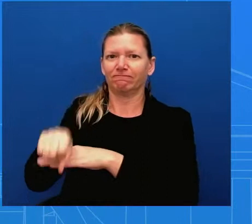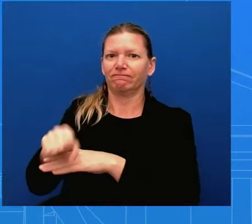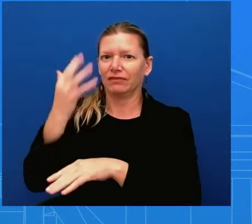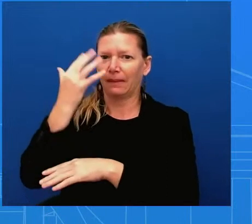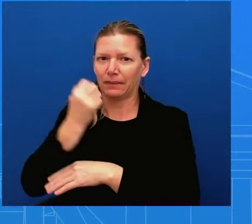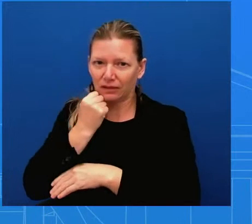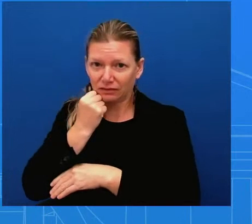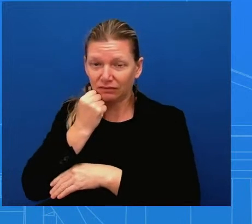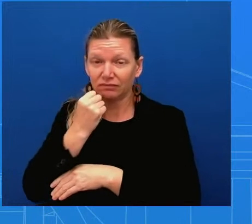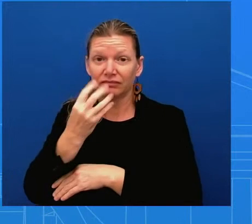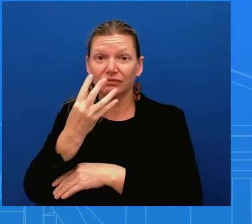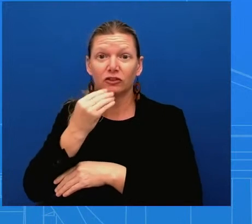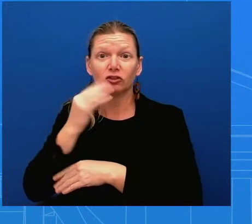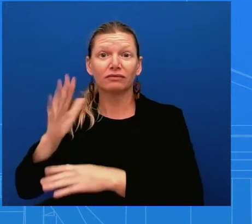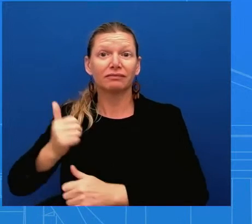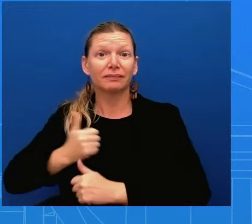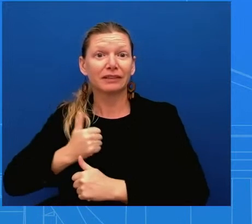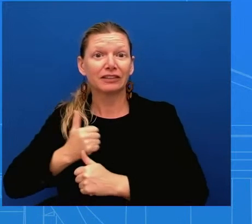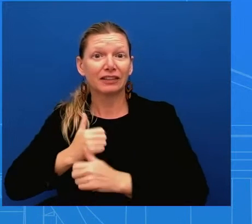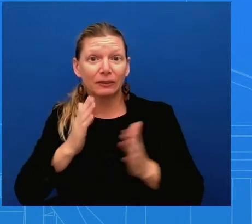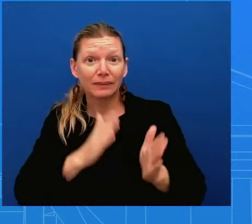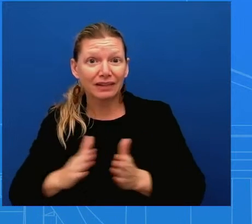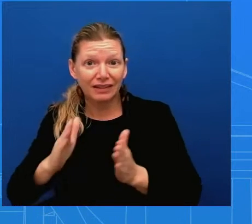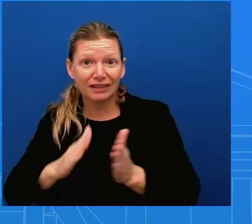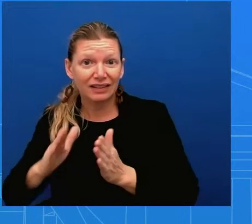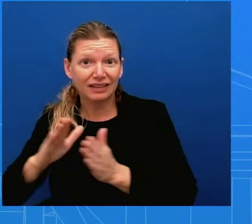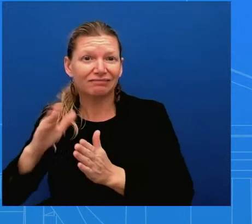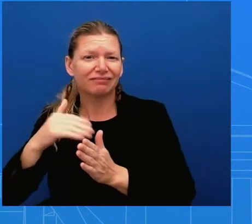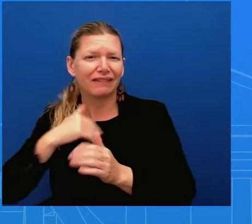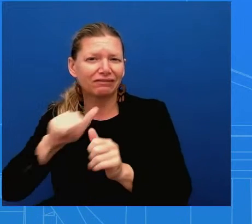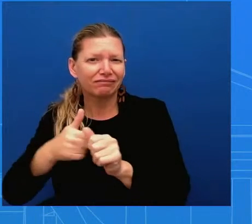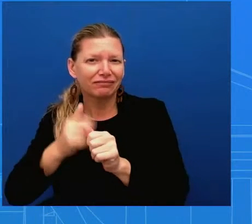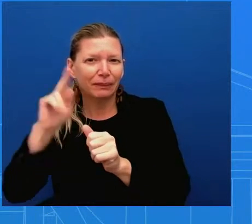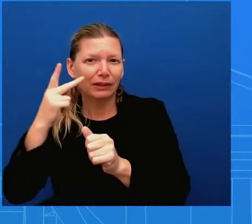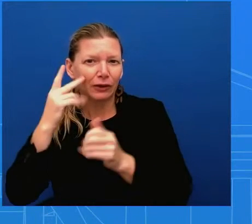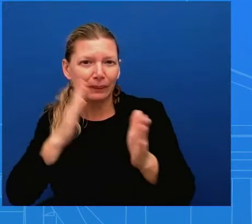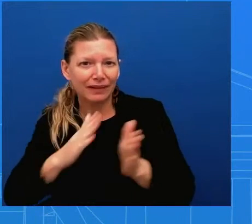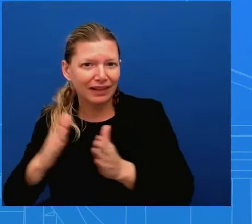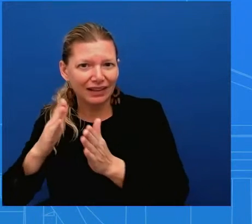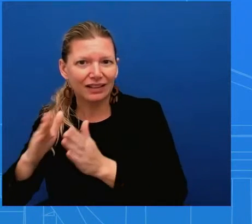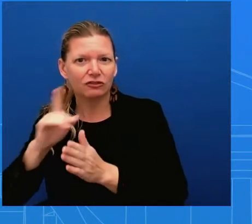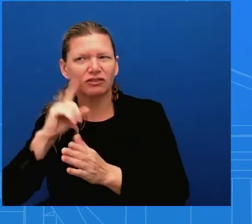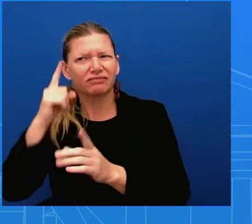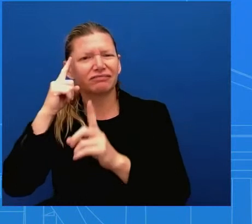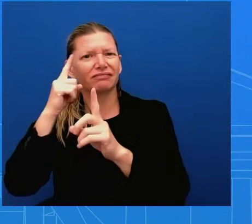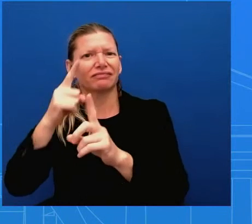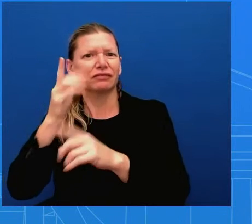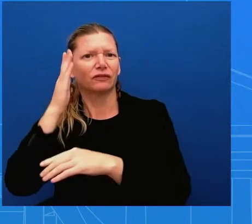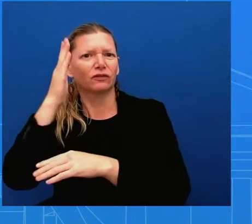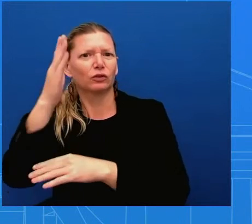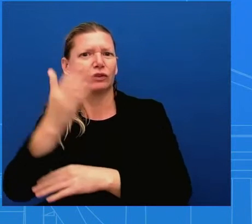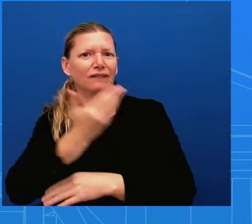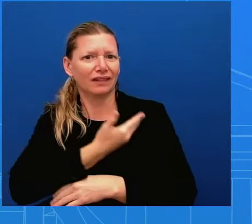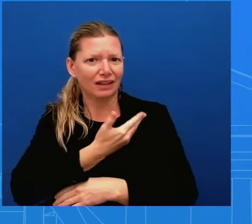the terrorists will keep coming back and Isra- -- Israel will remain under threat. We are seeing this happen in Gaza City.